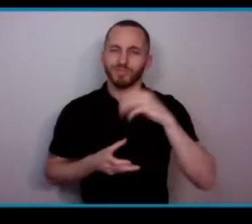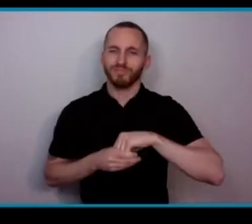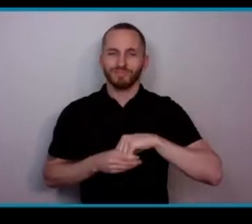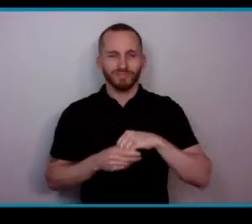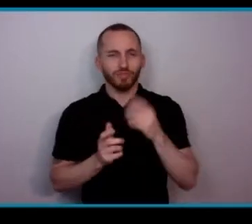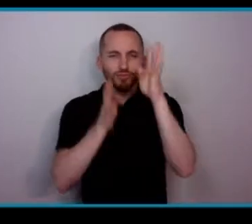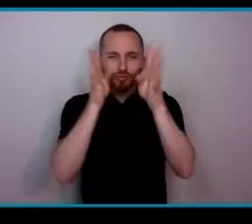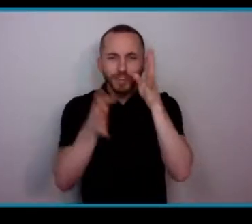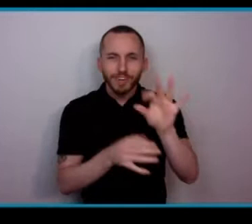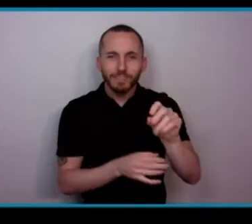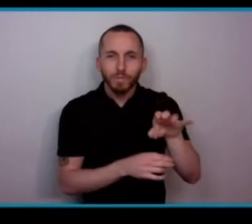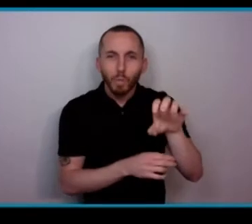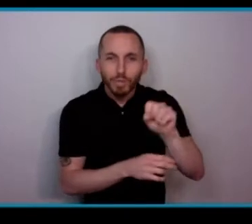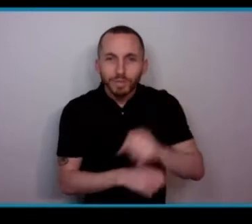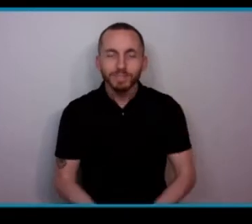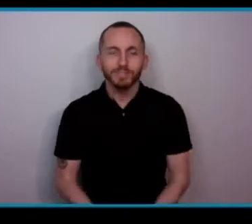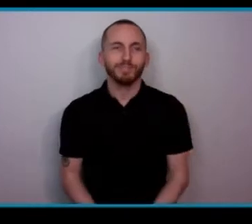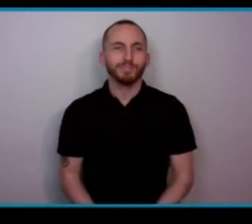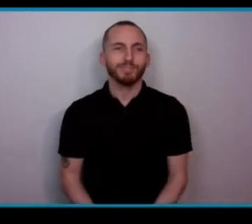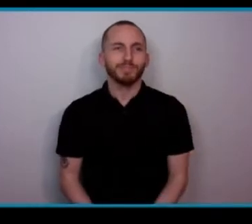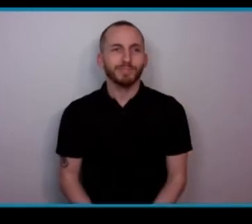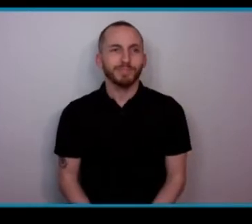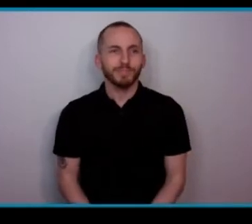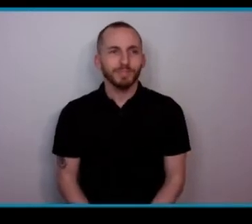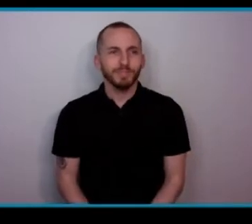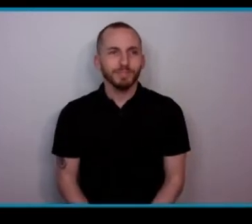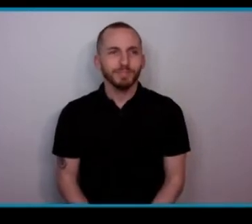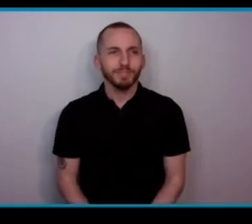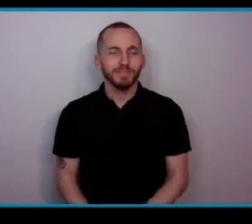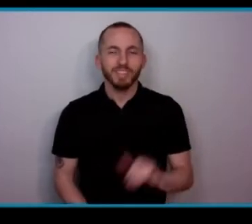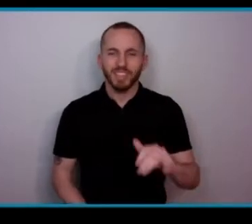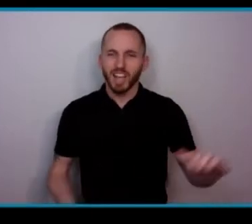This is the NEA’s partnership with the U.S. Departments of Defense and Veterans Affairs